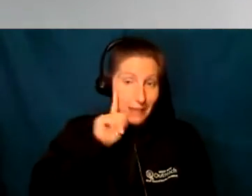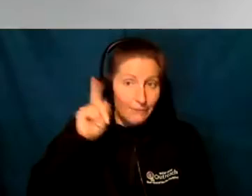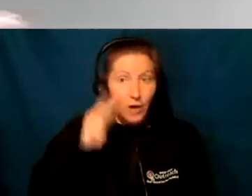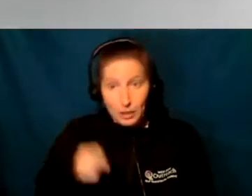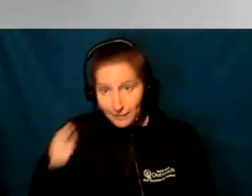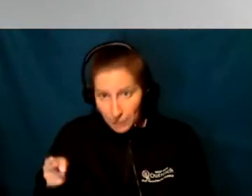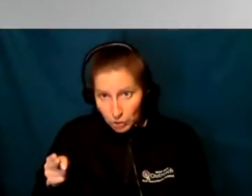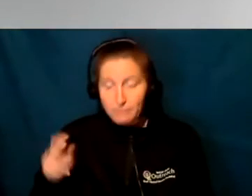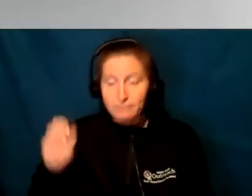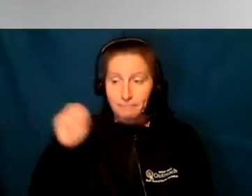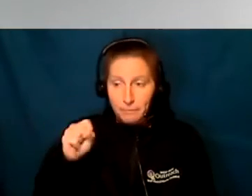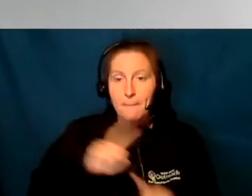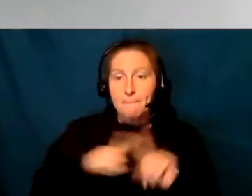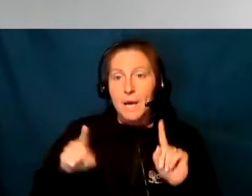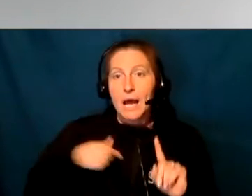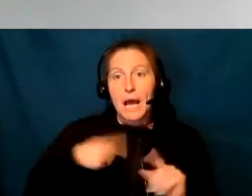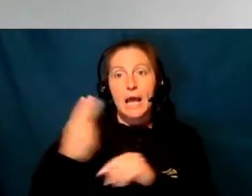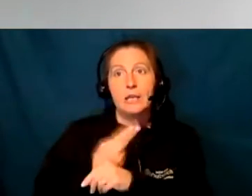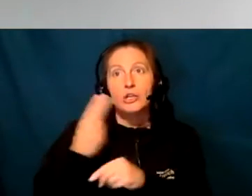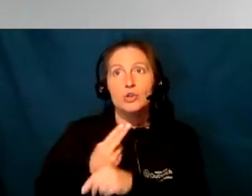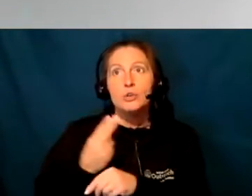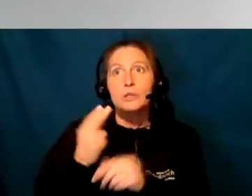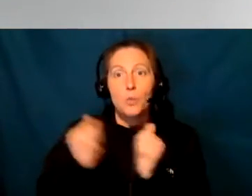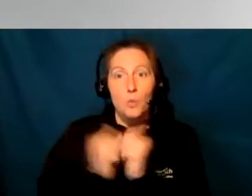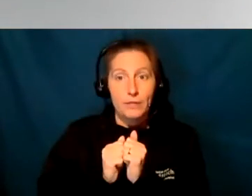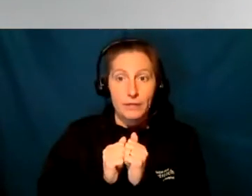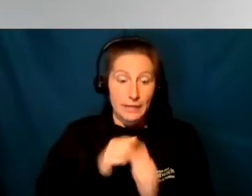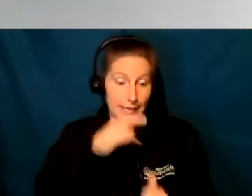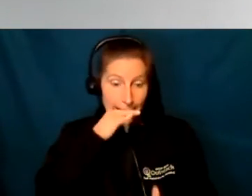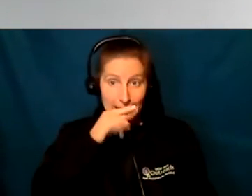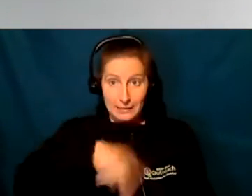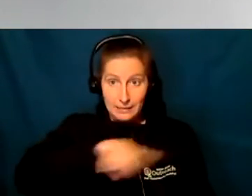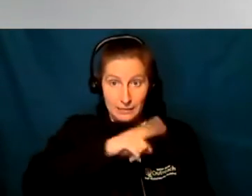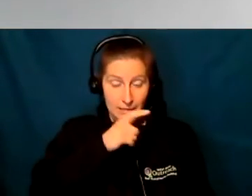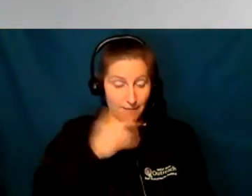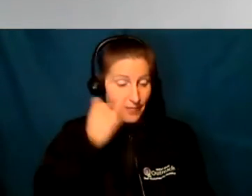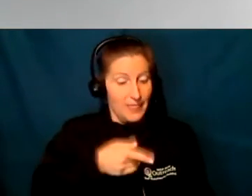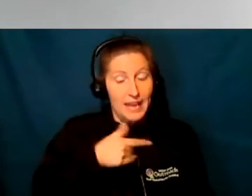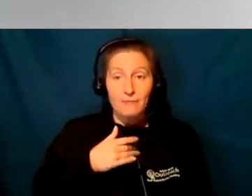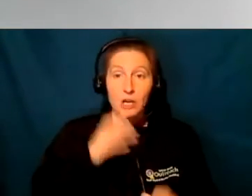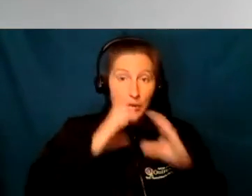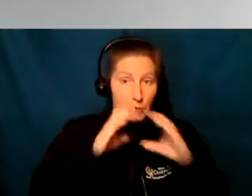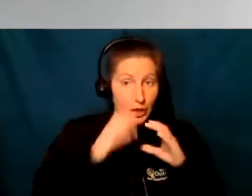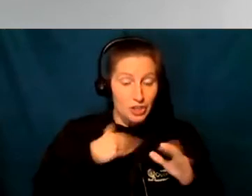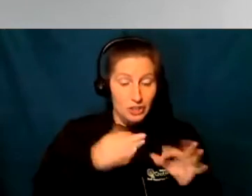I've been able to use it with kids who have communication delays, children with autism,